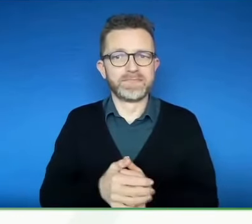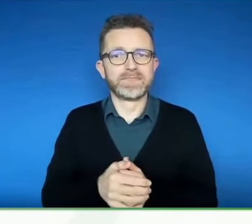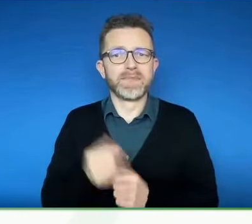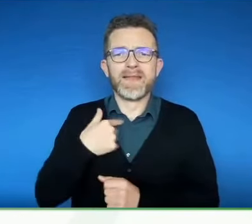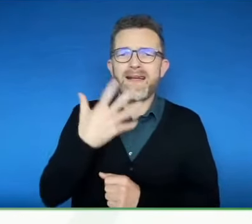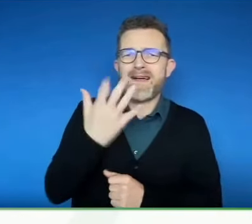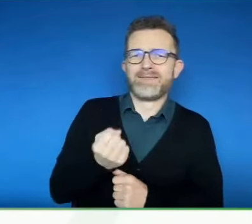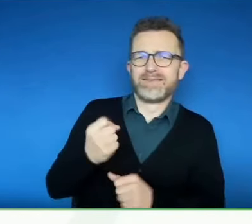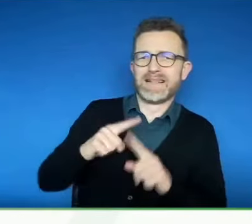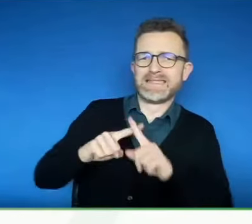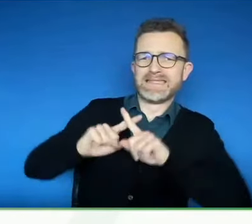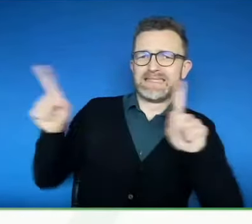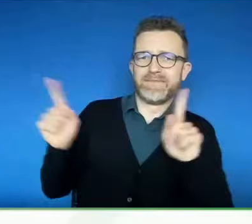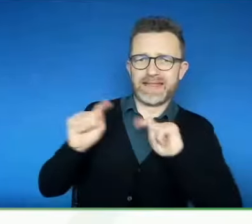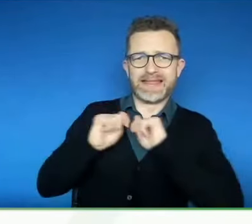question in German and she will answer.